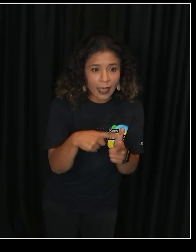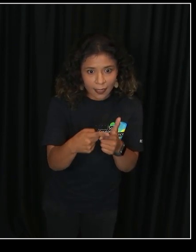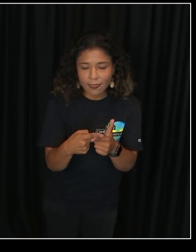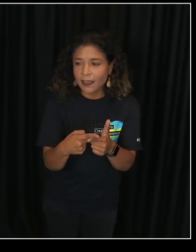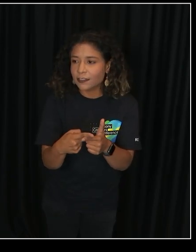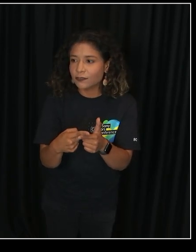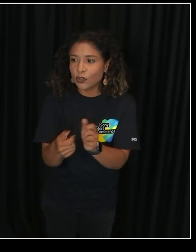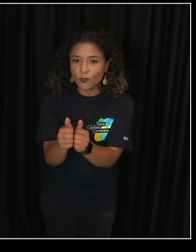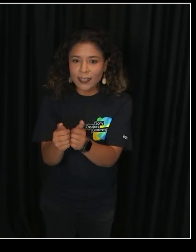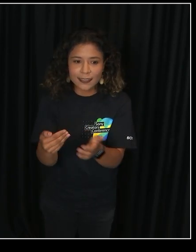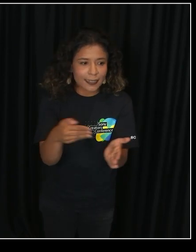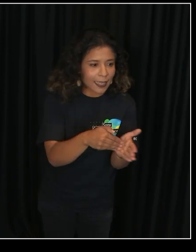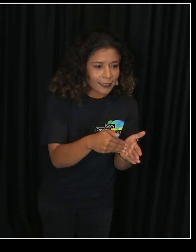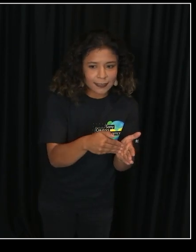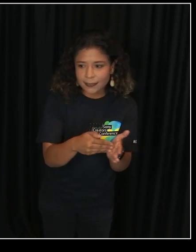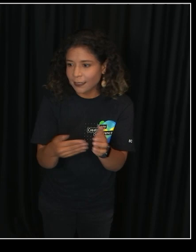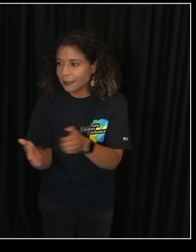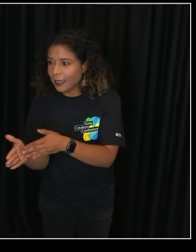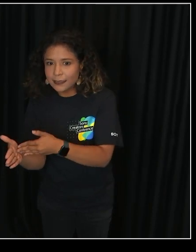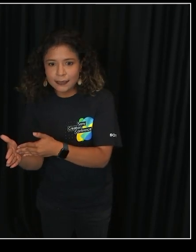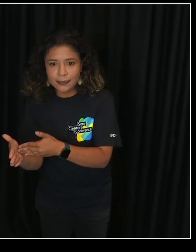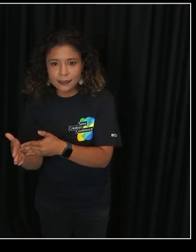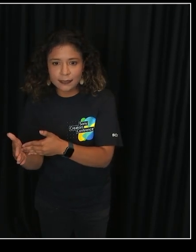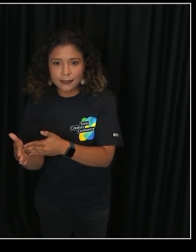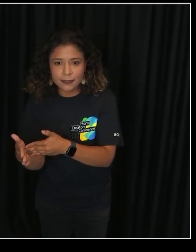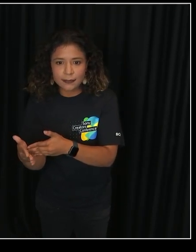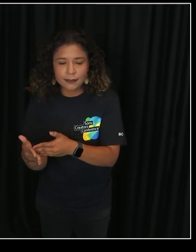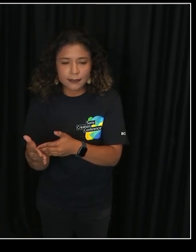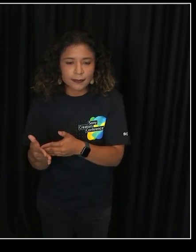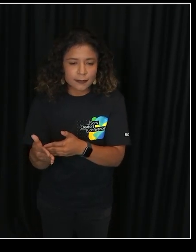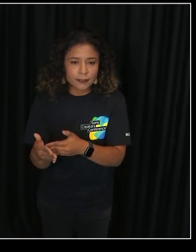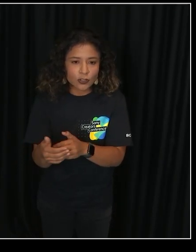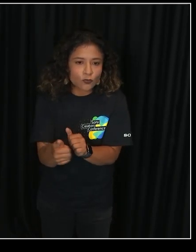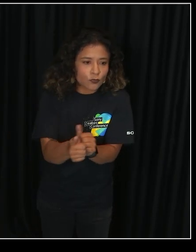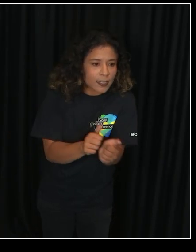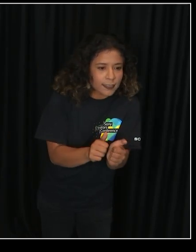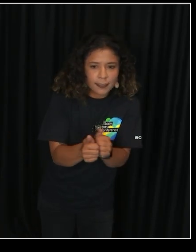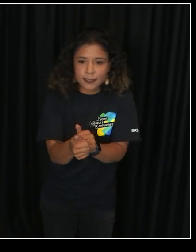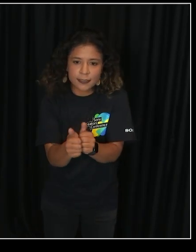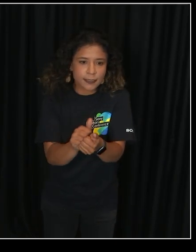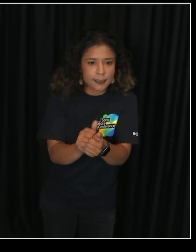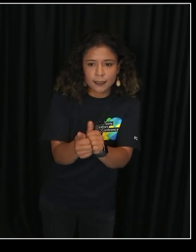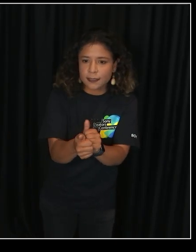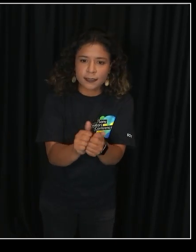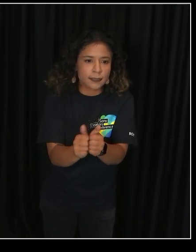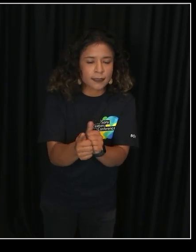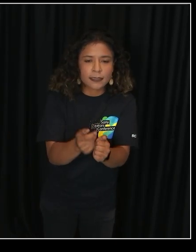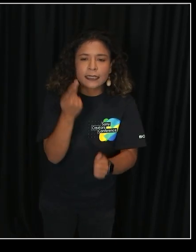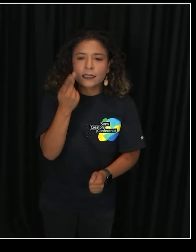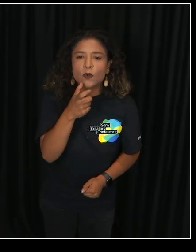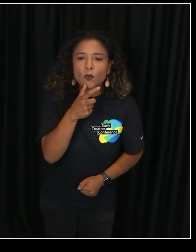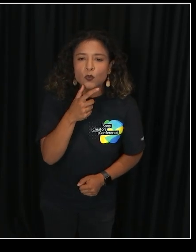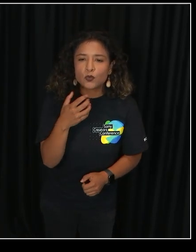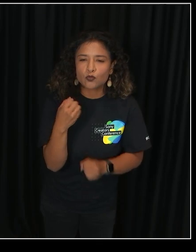in this thing called the anathlon, kind of a head to head, NvN race to see who was the strongest racer.